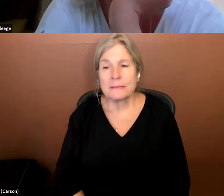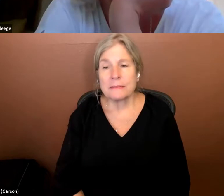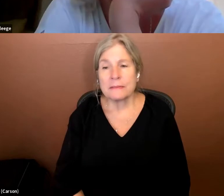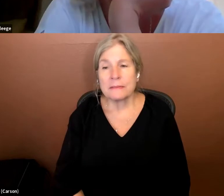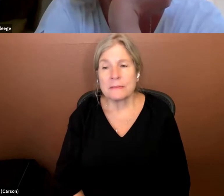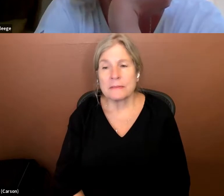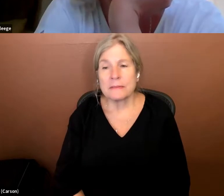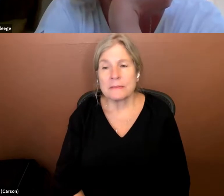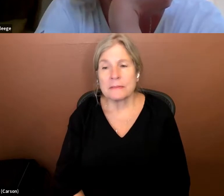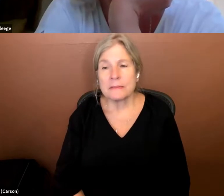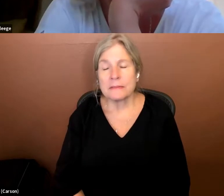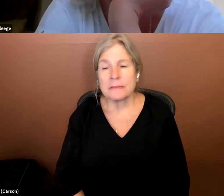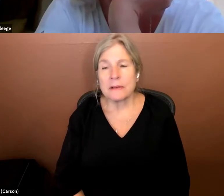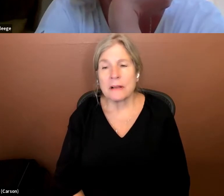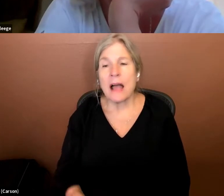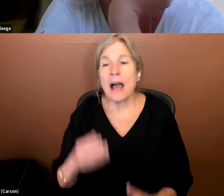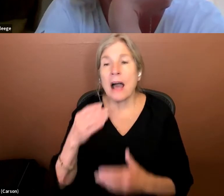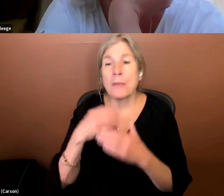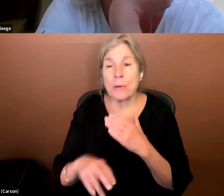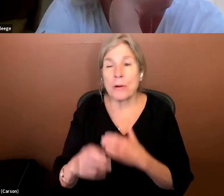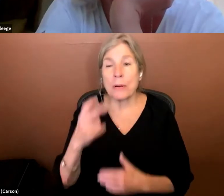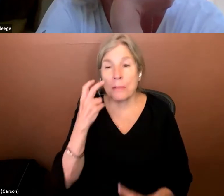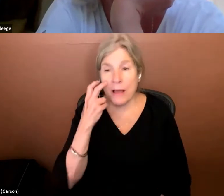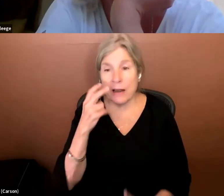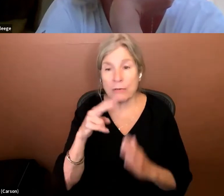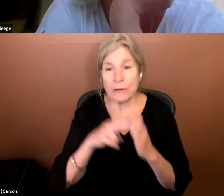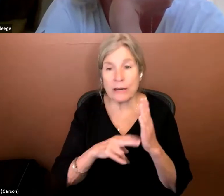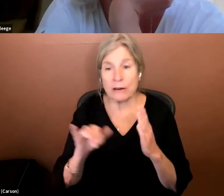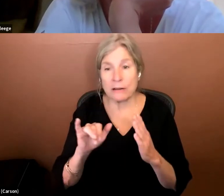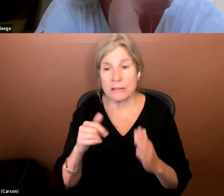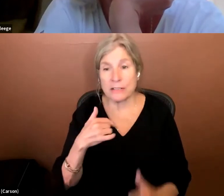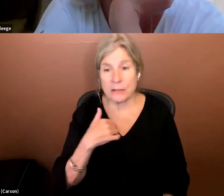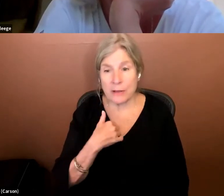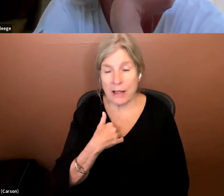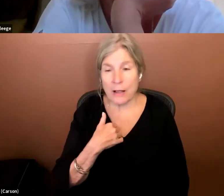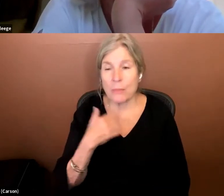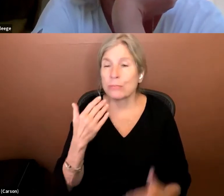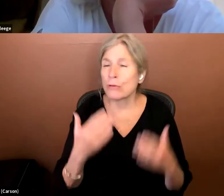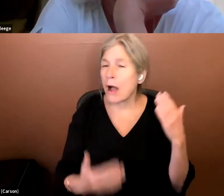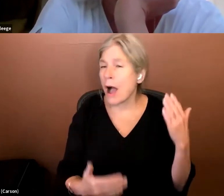A congenitally blind reader such as I probably has no